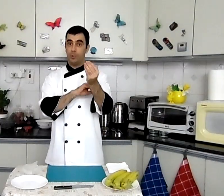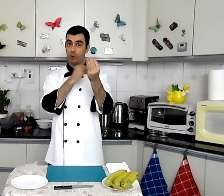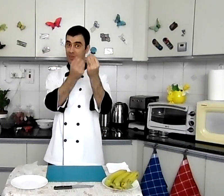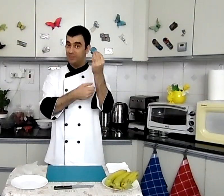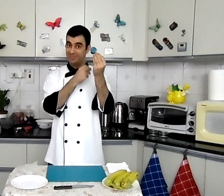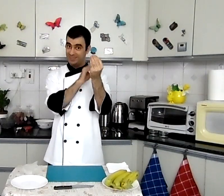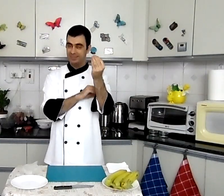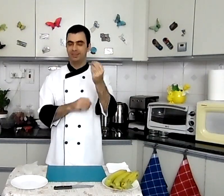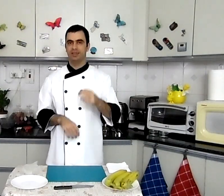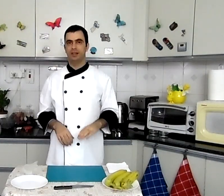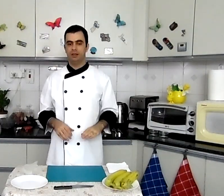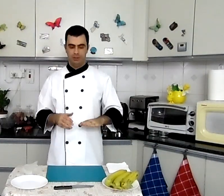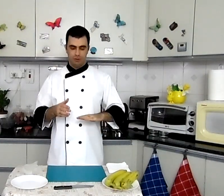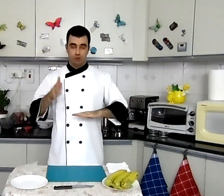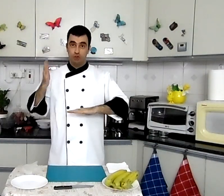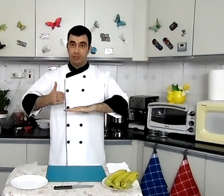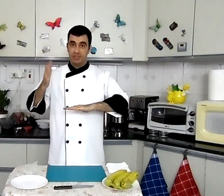!! Banana Time وقت الموززز!!